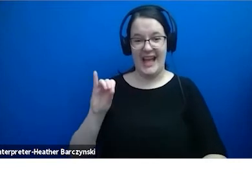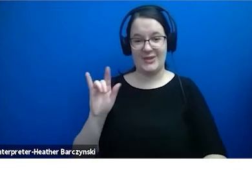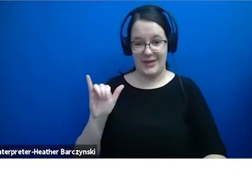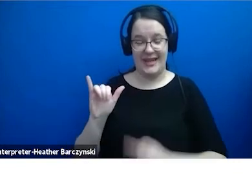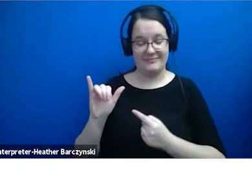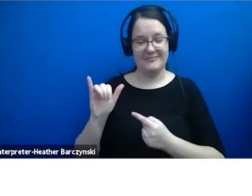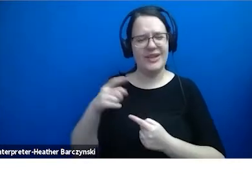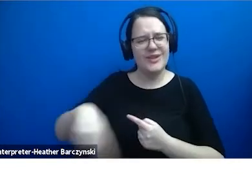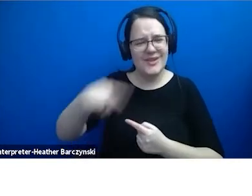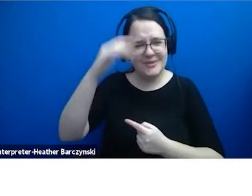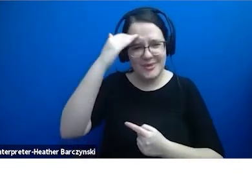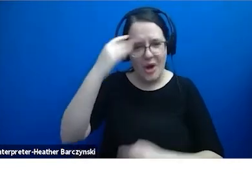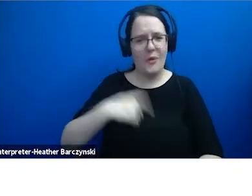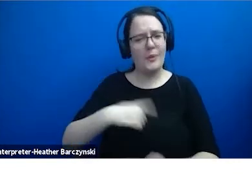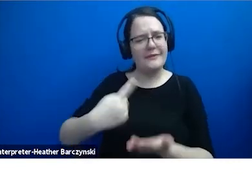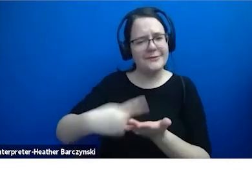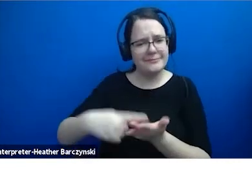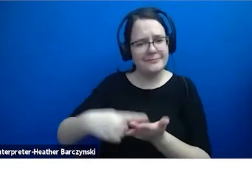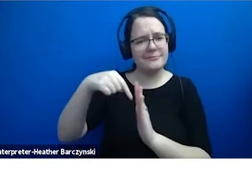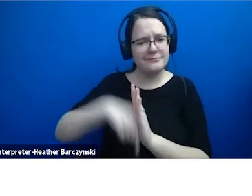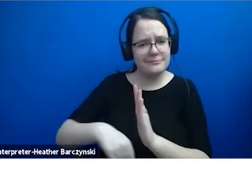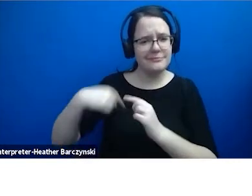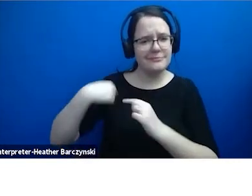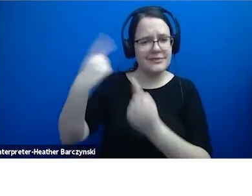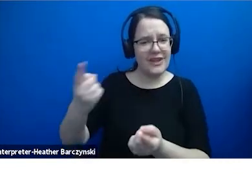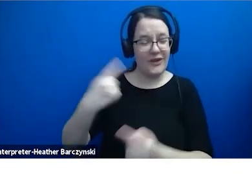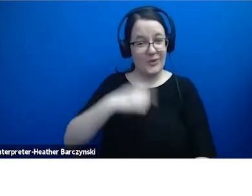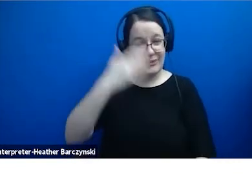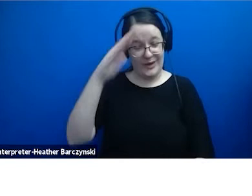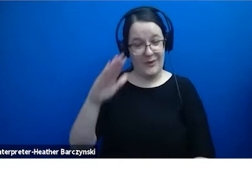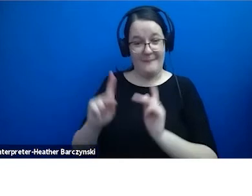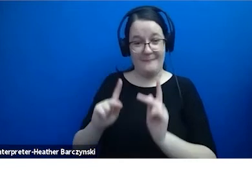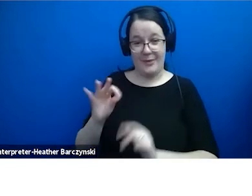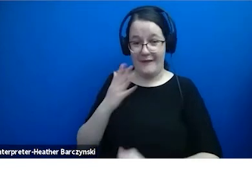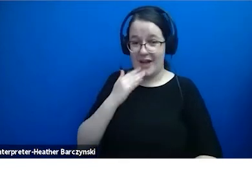in in some depth uh we know that people of color are at greater risk for contracting